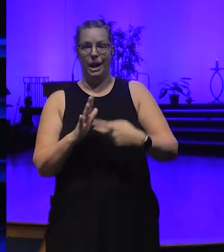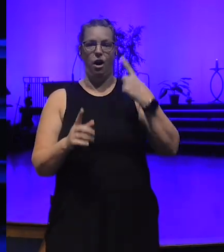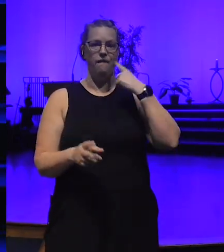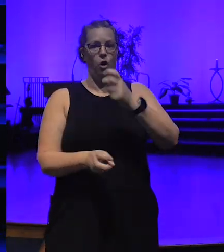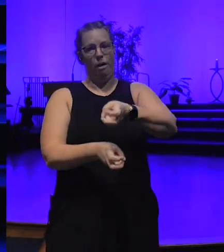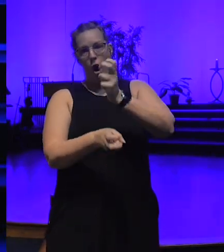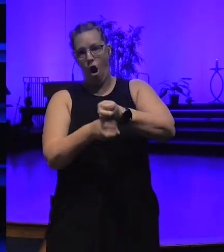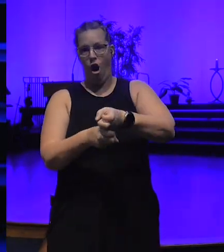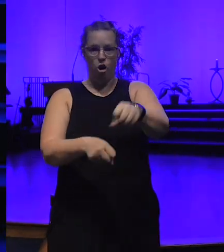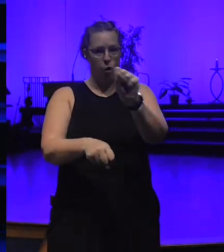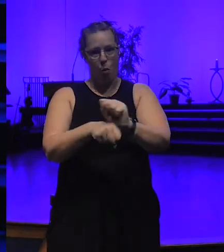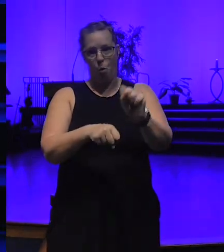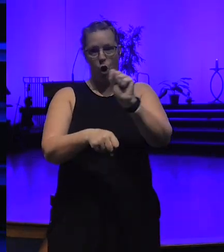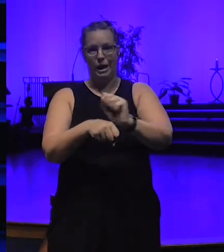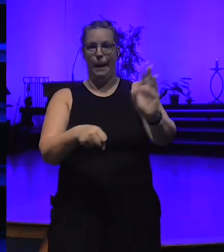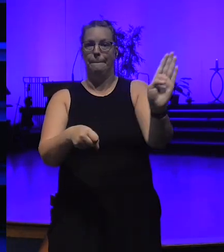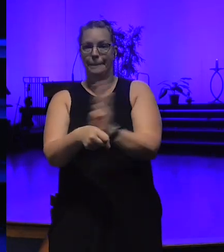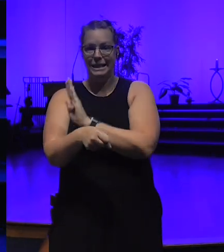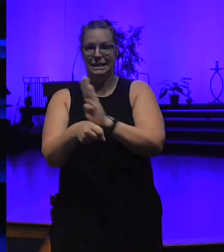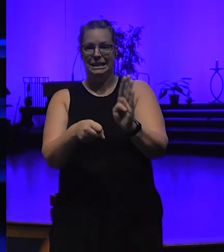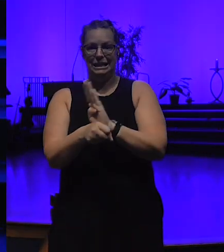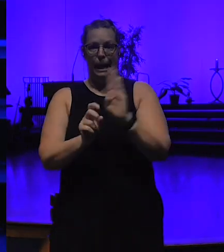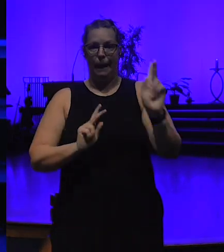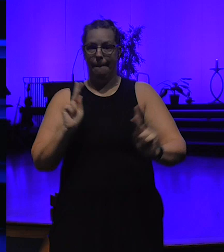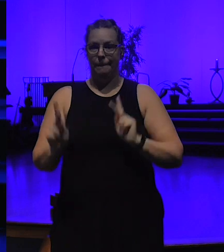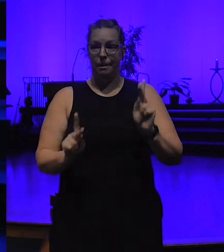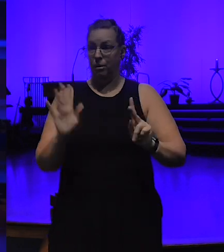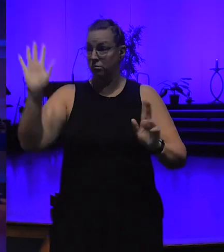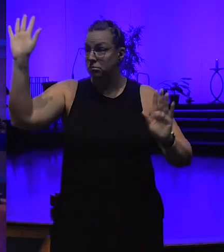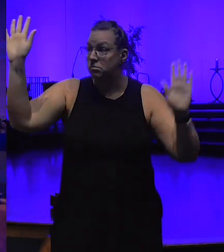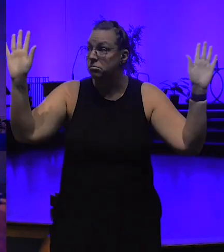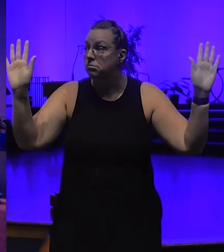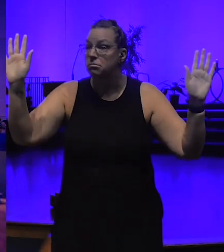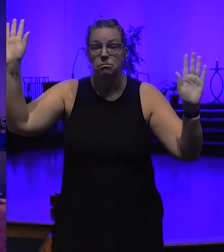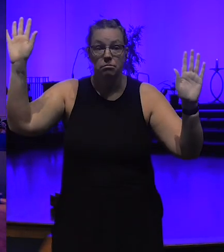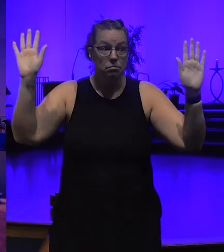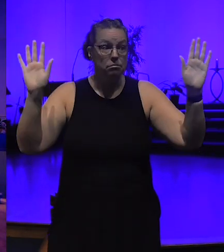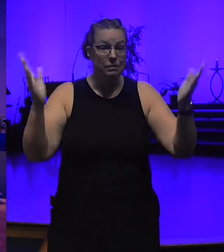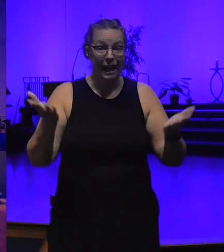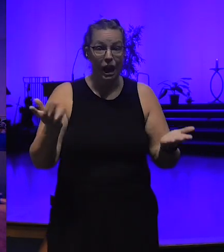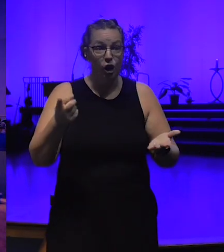busy people where are you hardworking busy people people that might even be in church today because